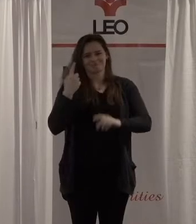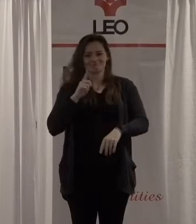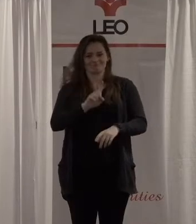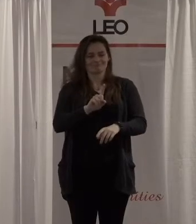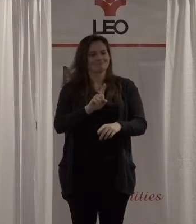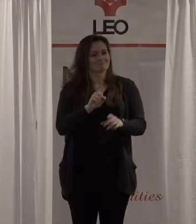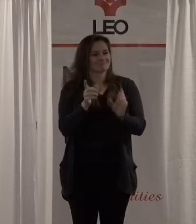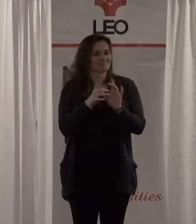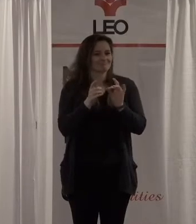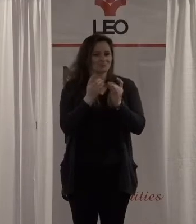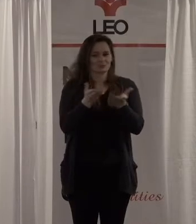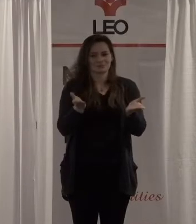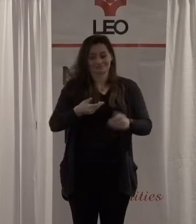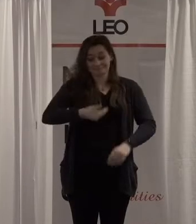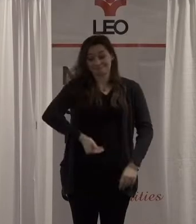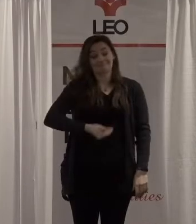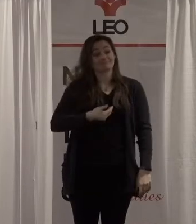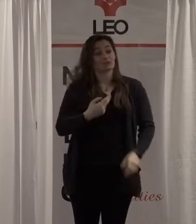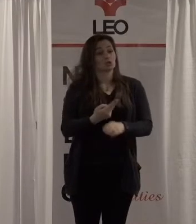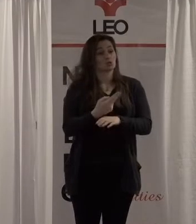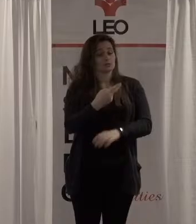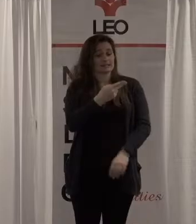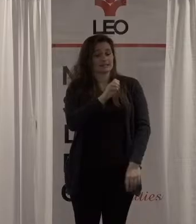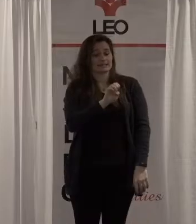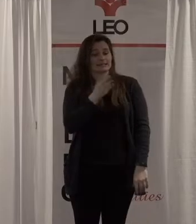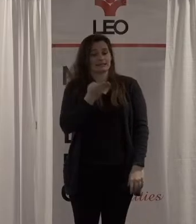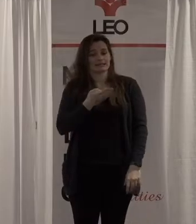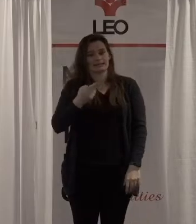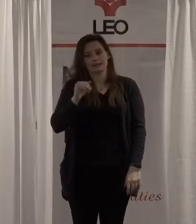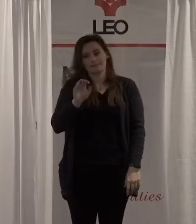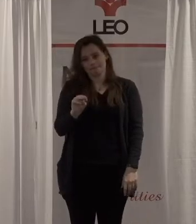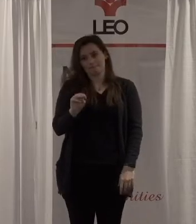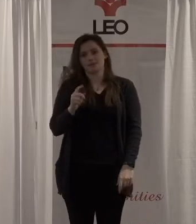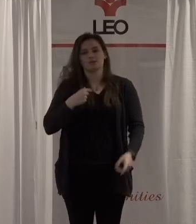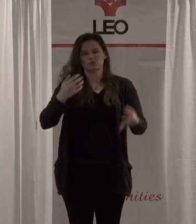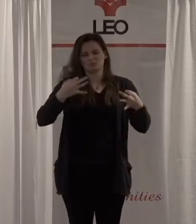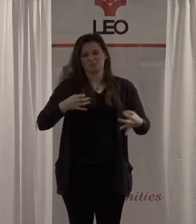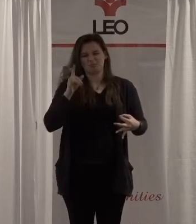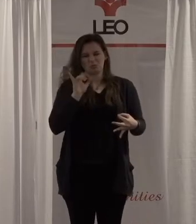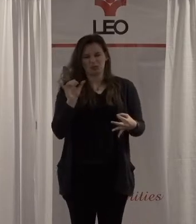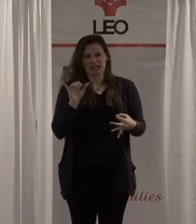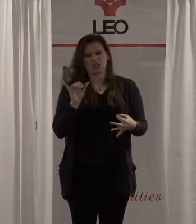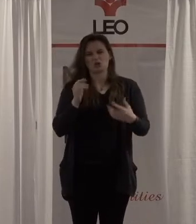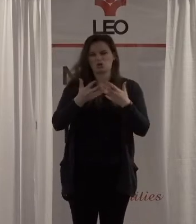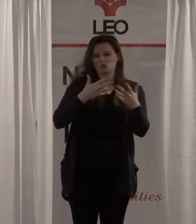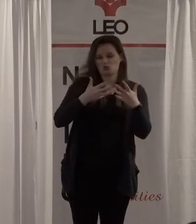MY PRONOUNS ARE HE/HIM AND I AM WEARING A GREY BLAZER WITH A POWDER BLUE SHIRT